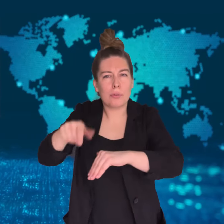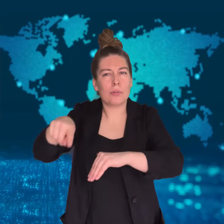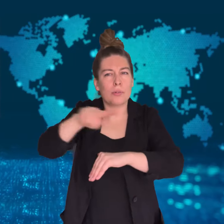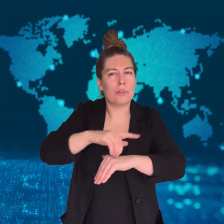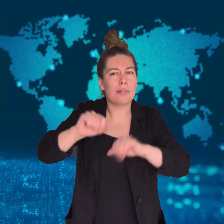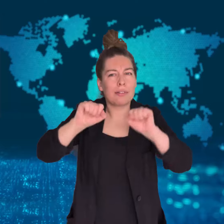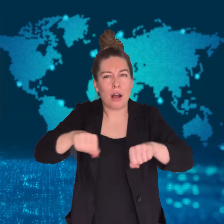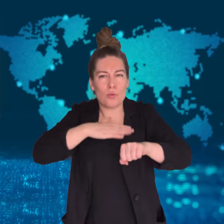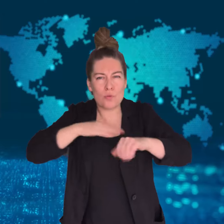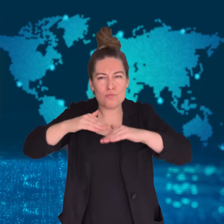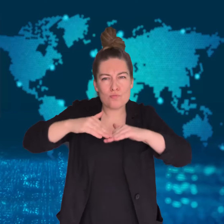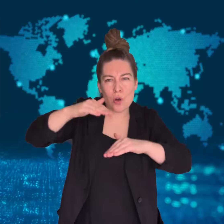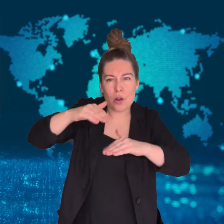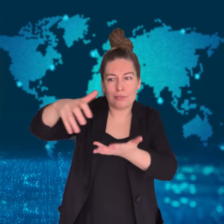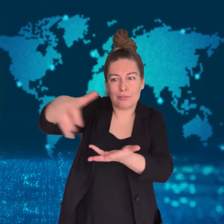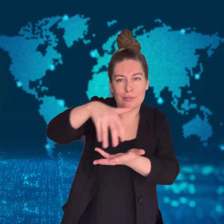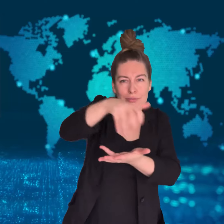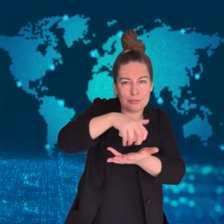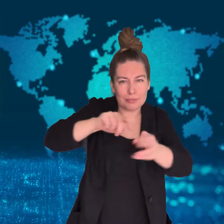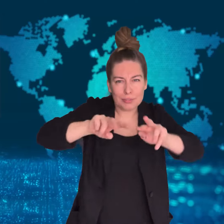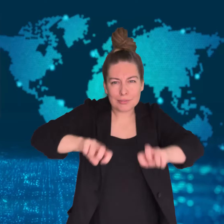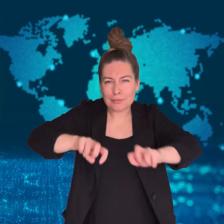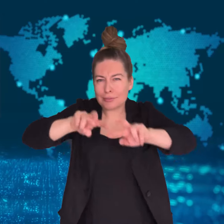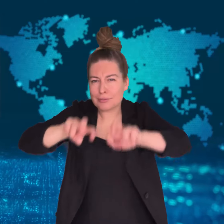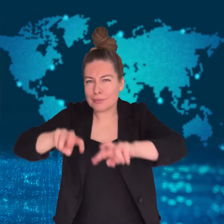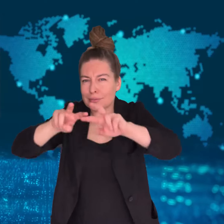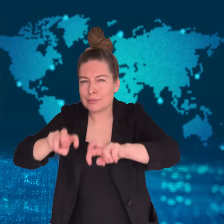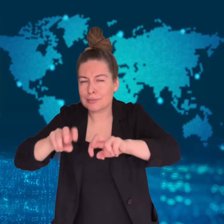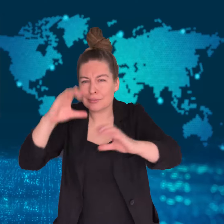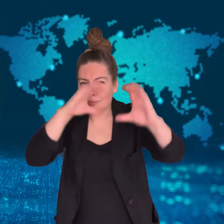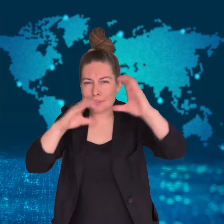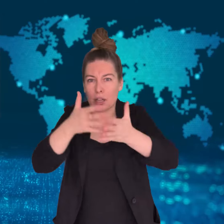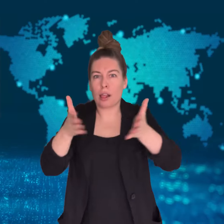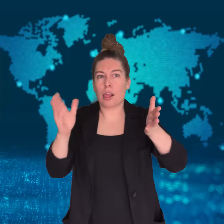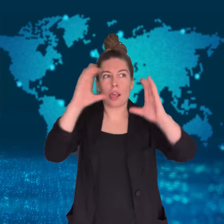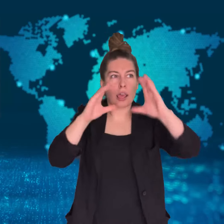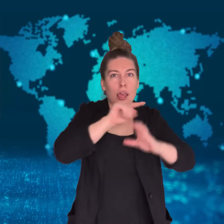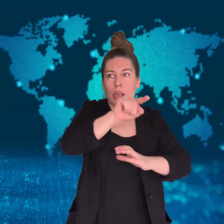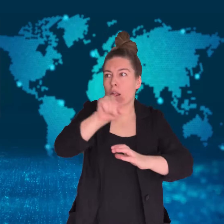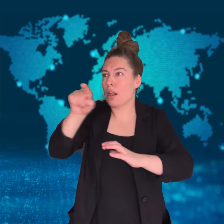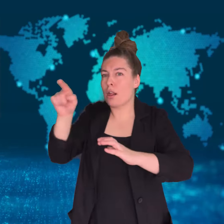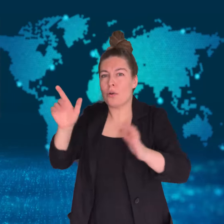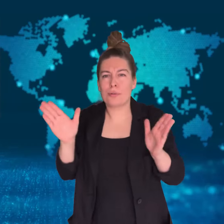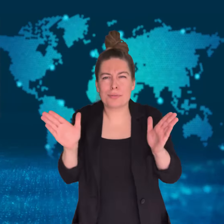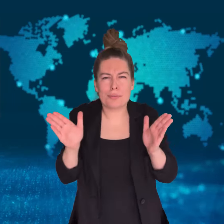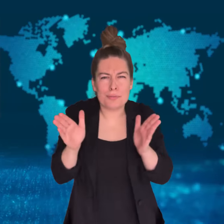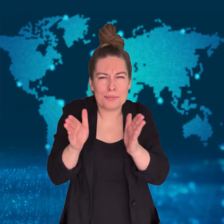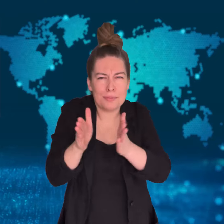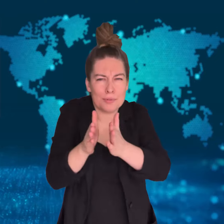Various teams have been working with many experts to continue analyzing data to